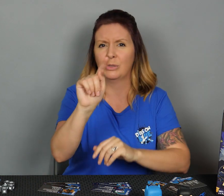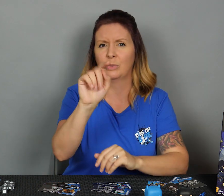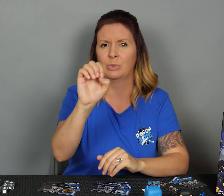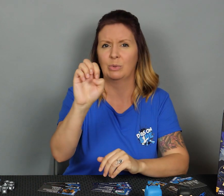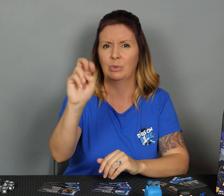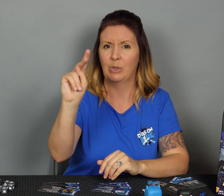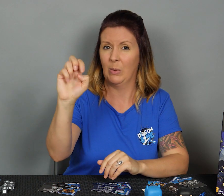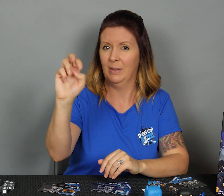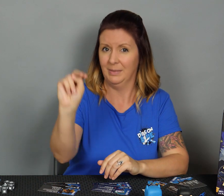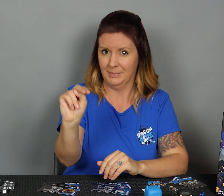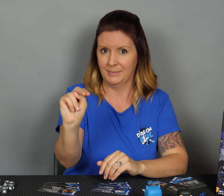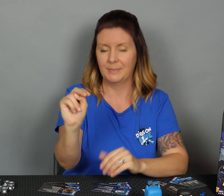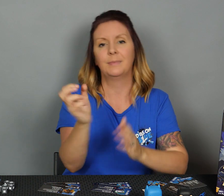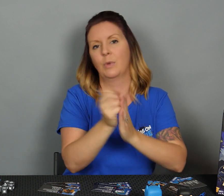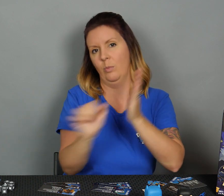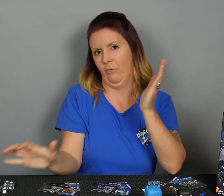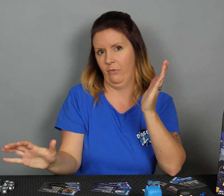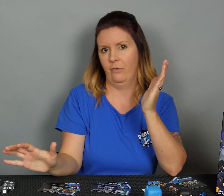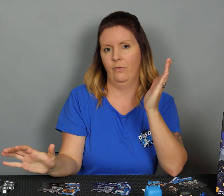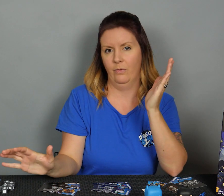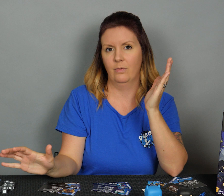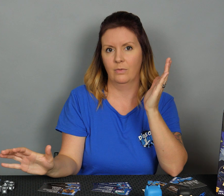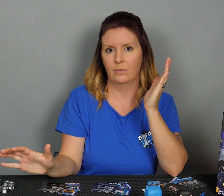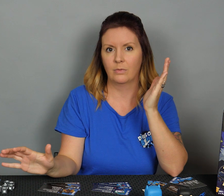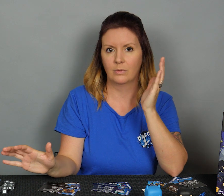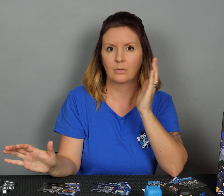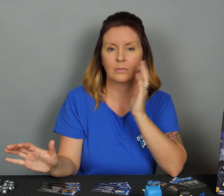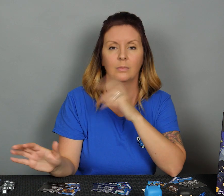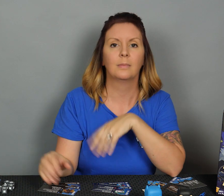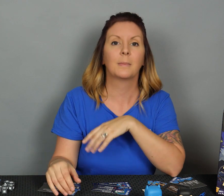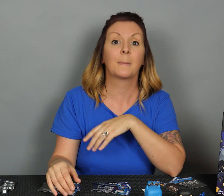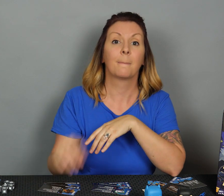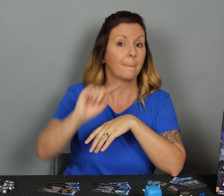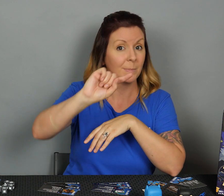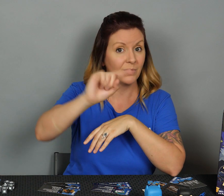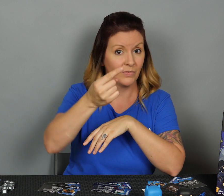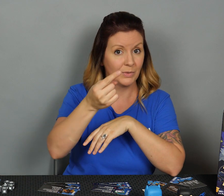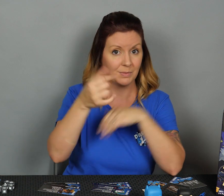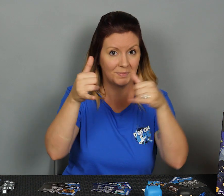Remove the exhaust tokens from the character cards.